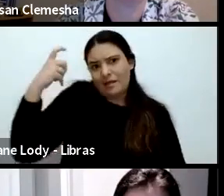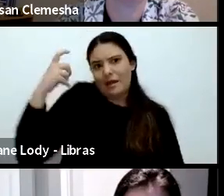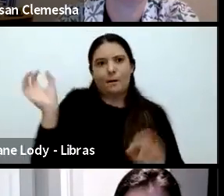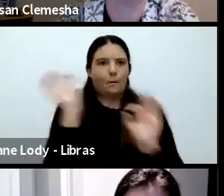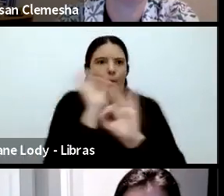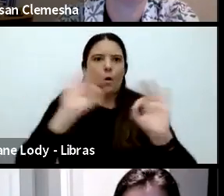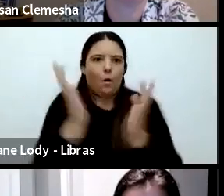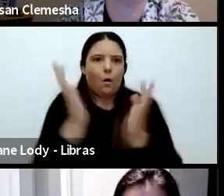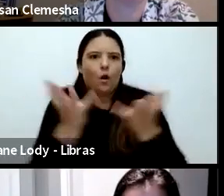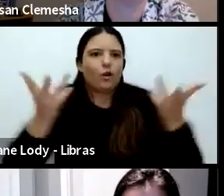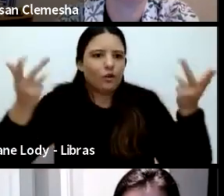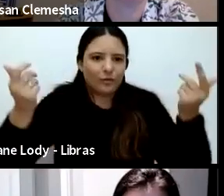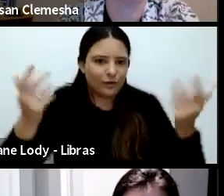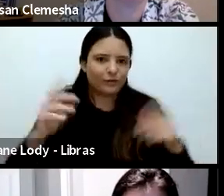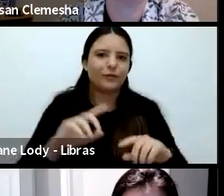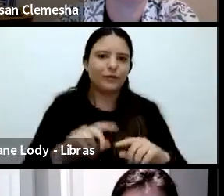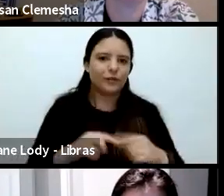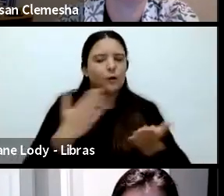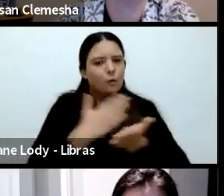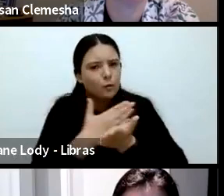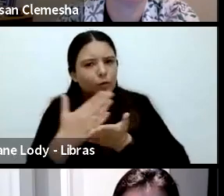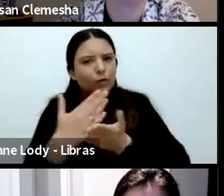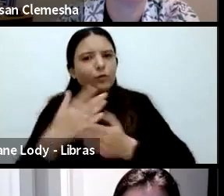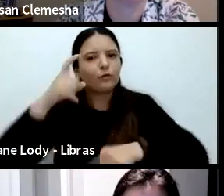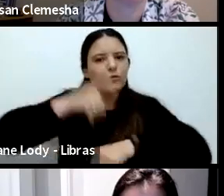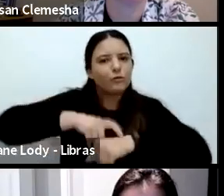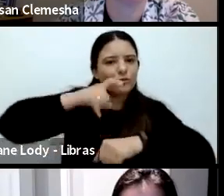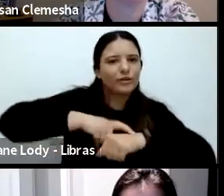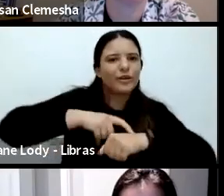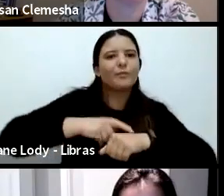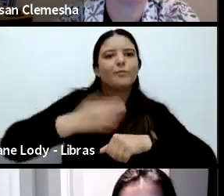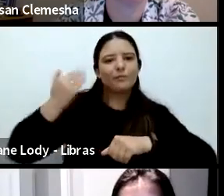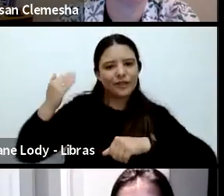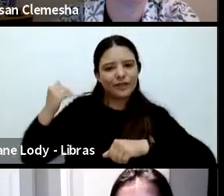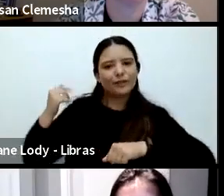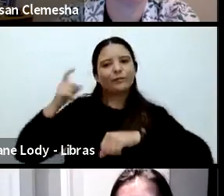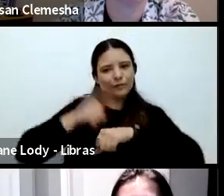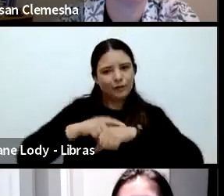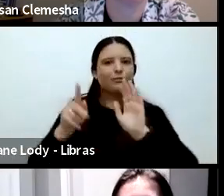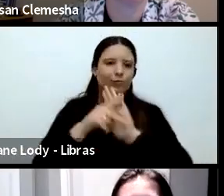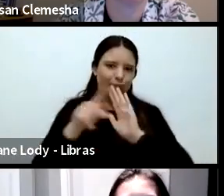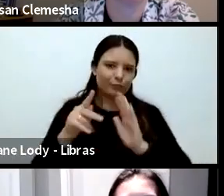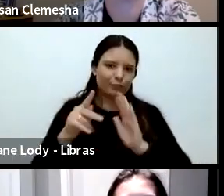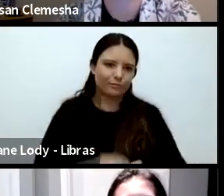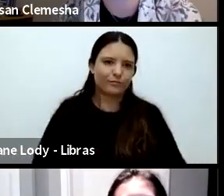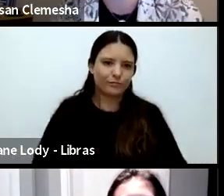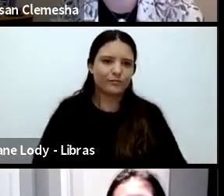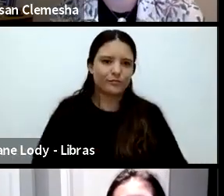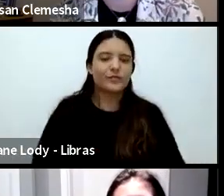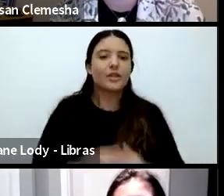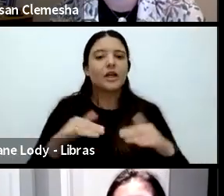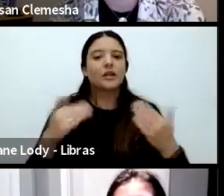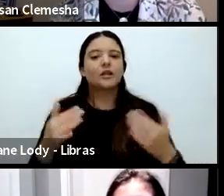You know, but but these ideas were born of a time were born of a time. in a time when. hen a genuine commit